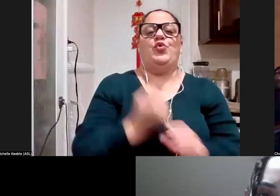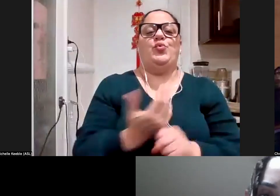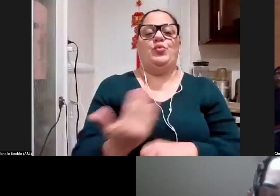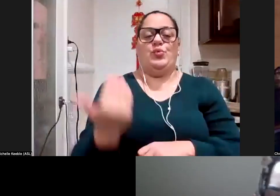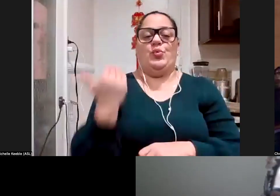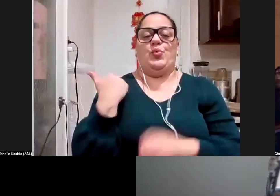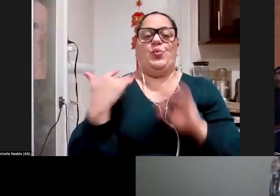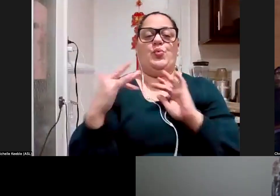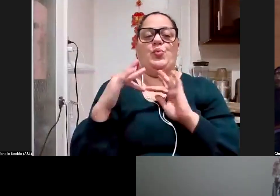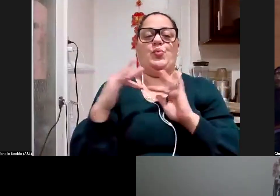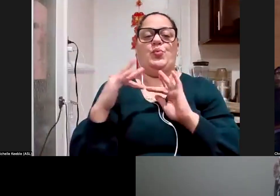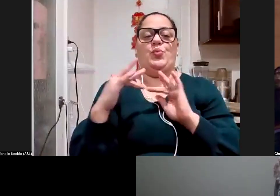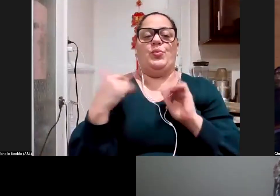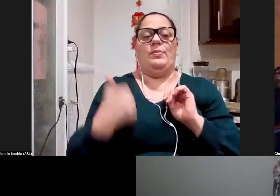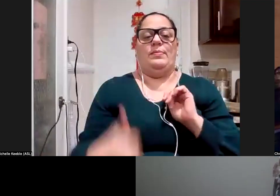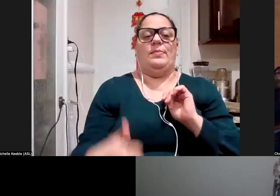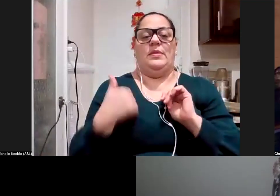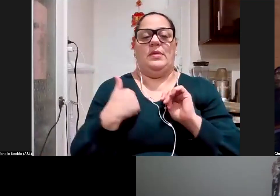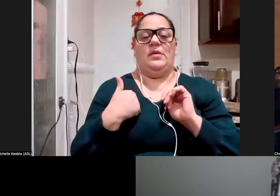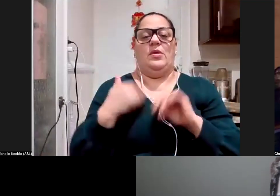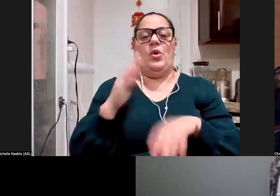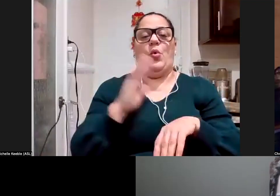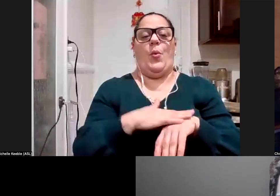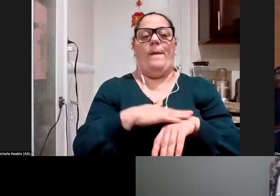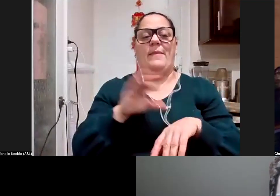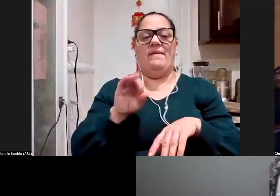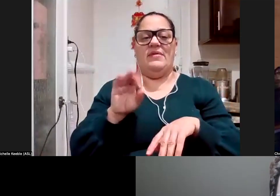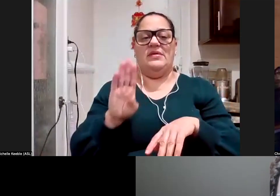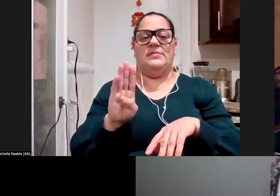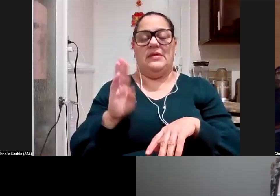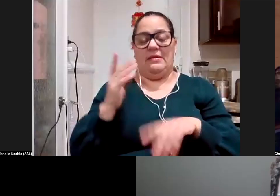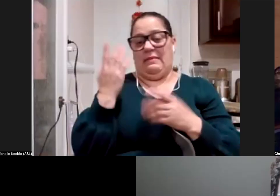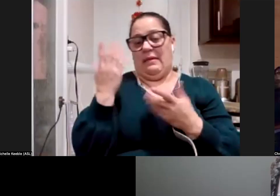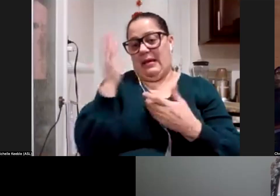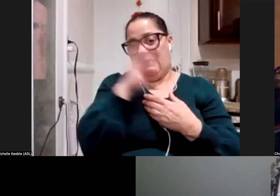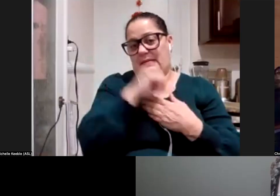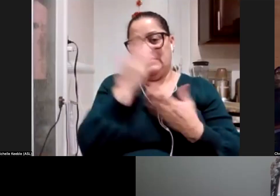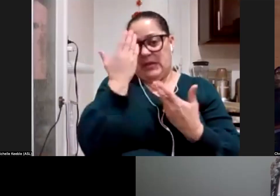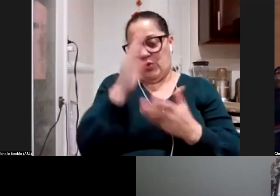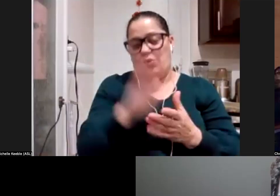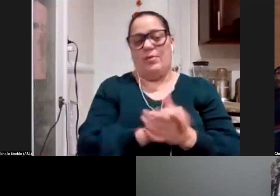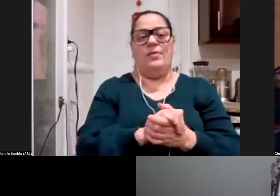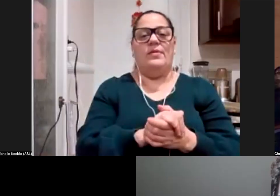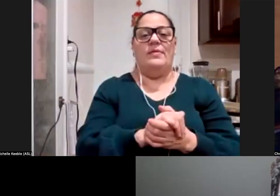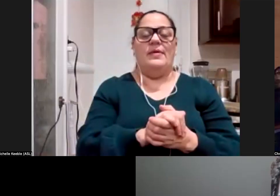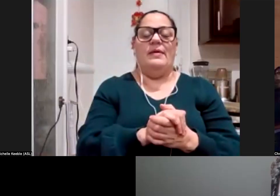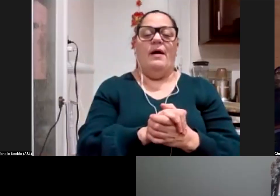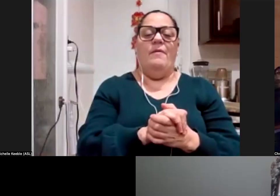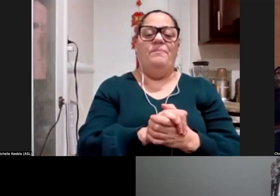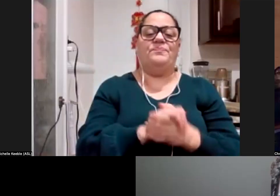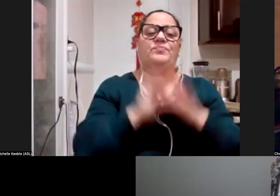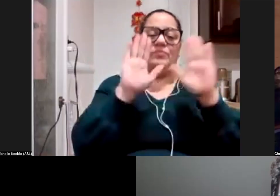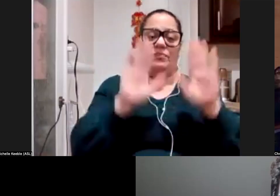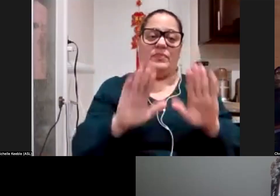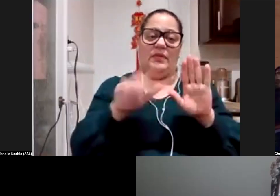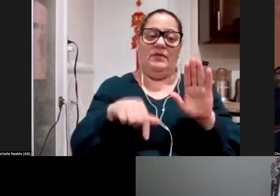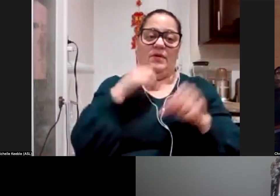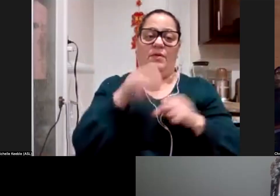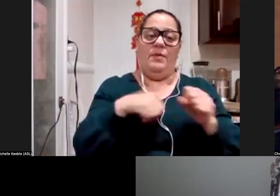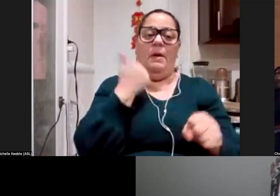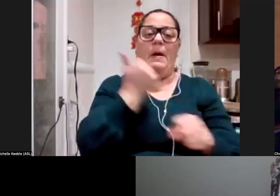just by seeing Lois work on my Facebook, I guess. So, anyway, I think this is a a great year before